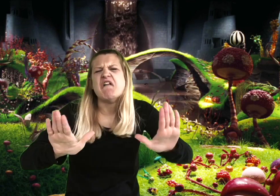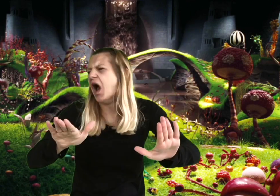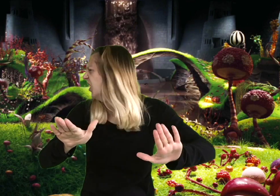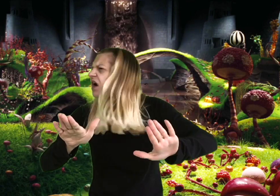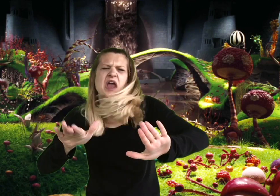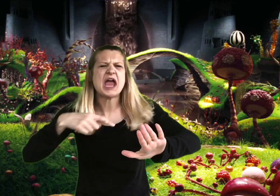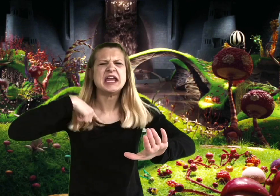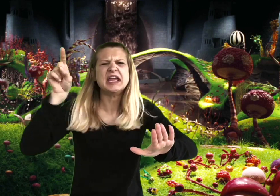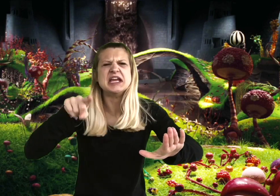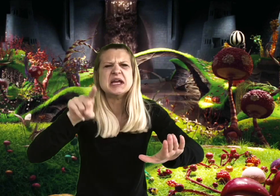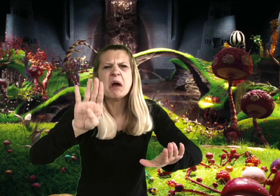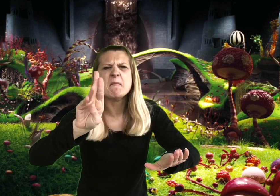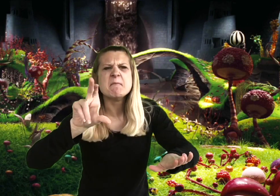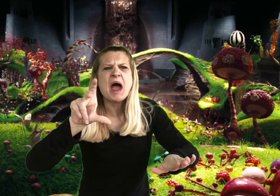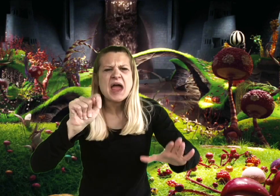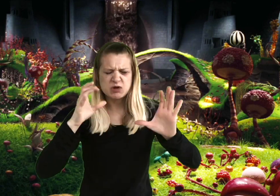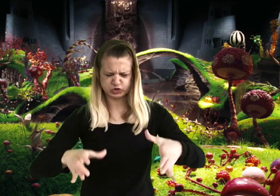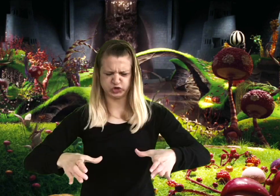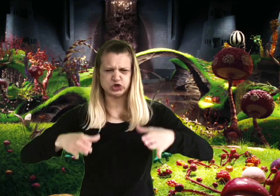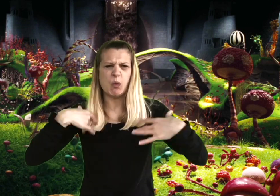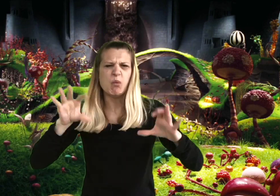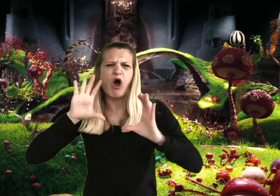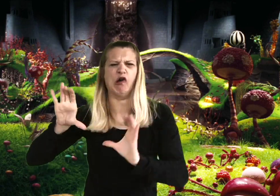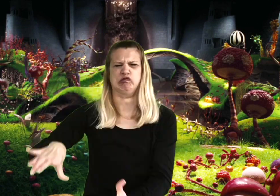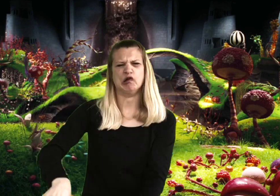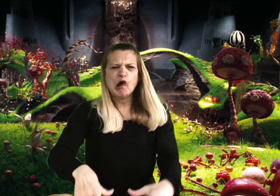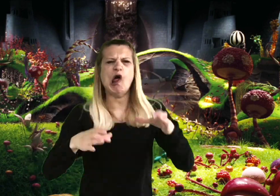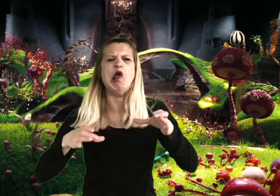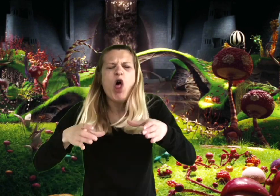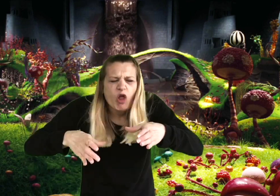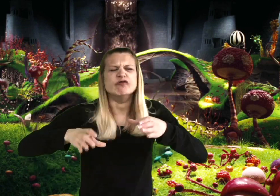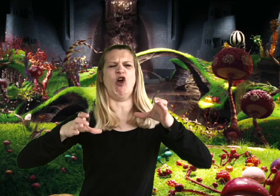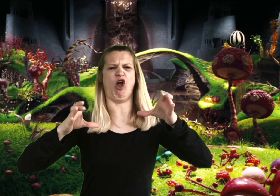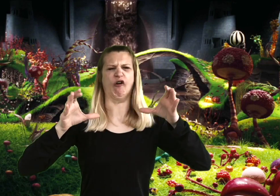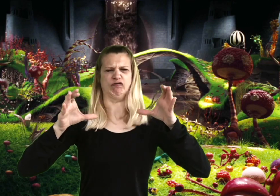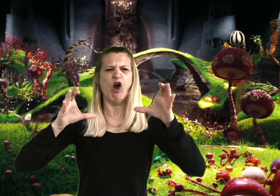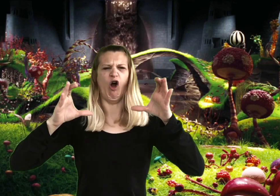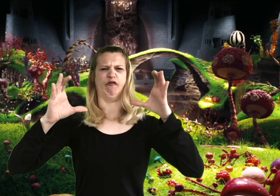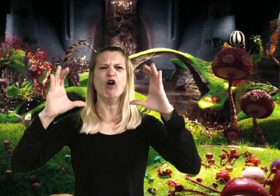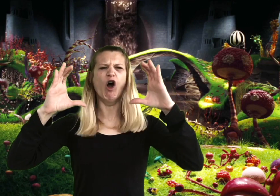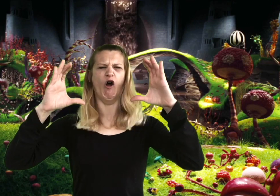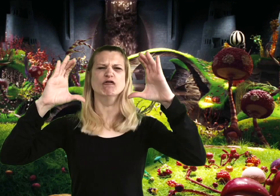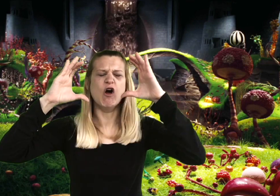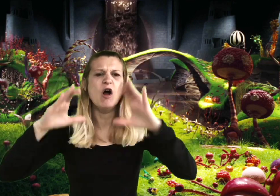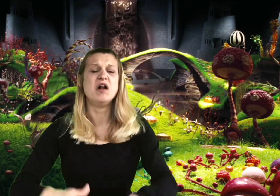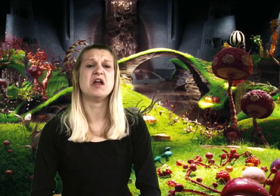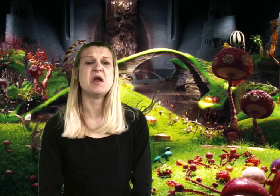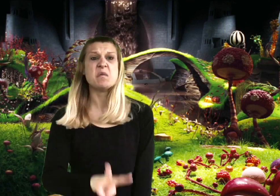or Mr. Wonka. "Gosh, I need a bucket to drink it properly!"